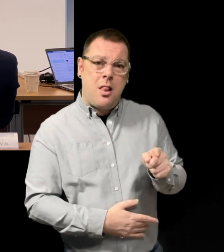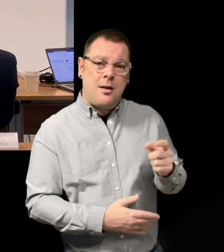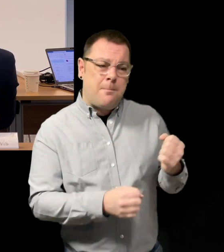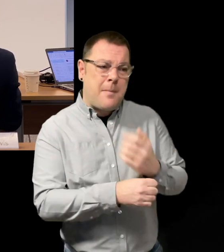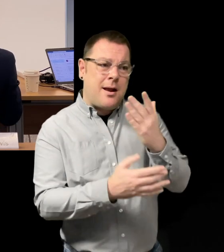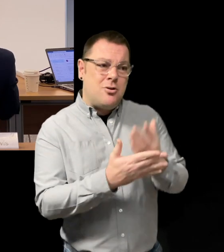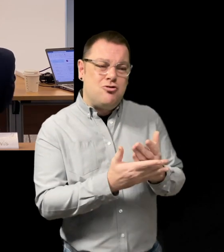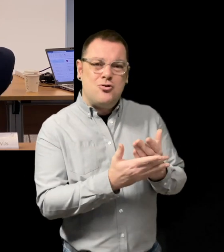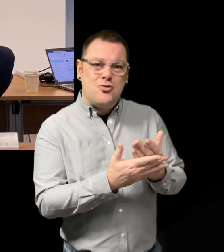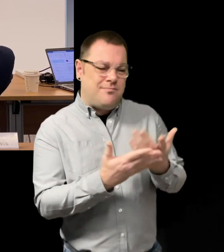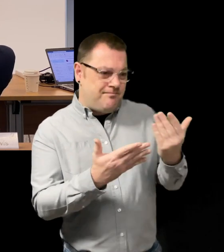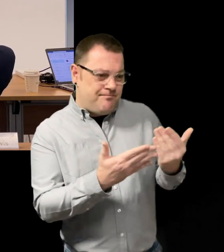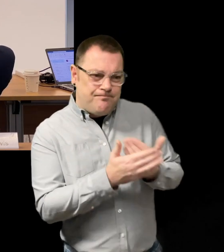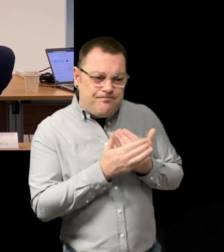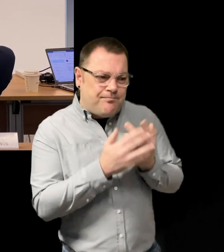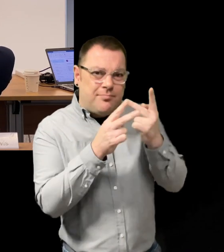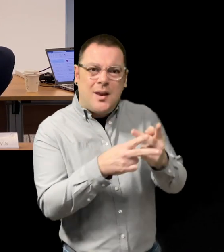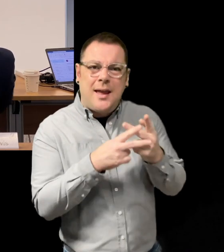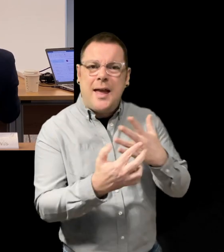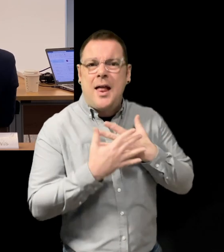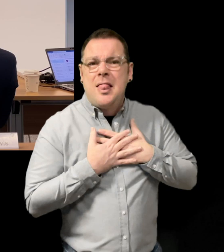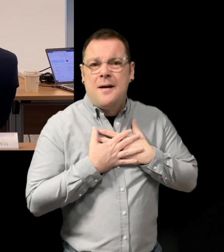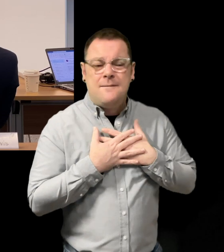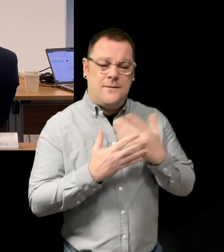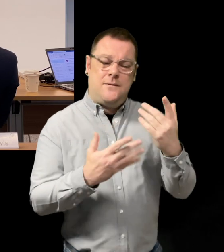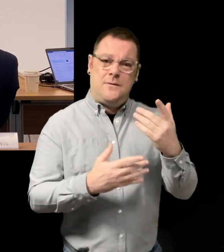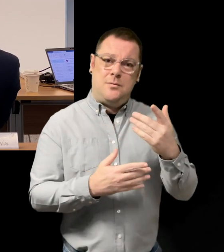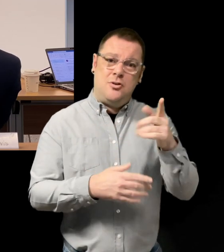nurturing care, guidance and love to young people in our county.